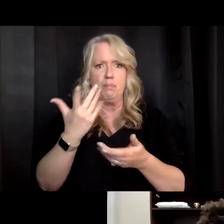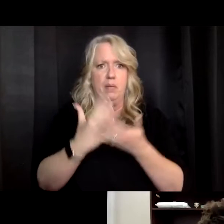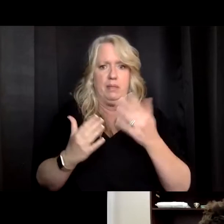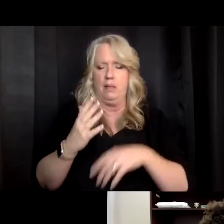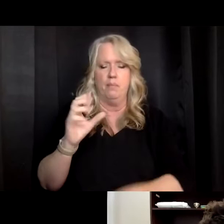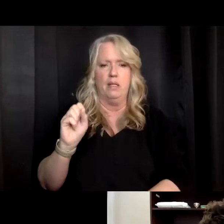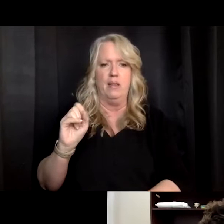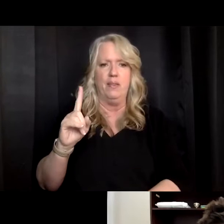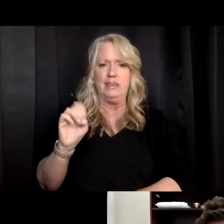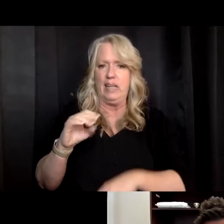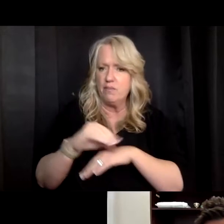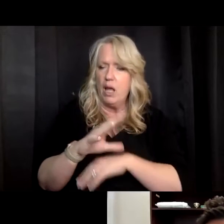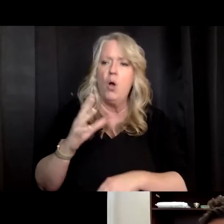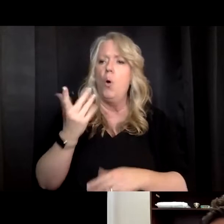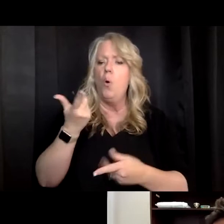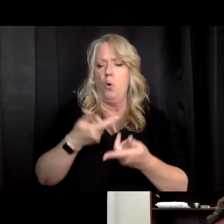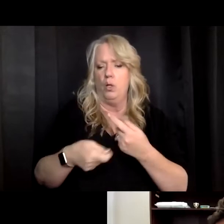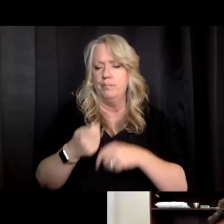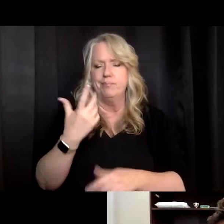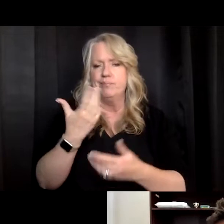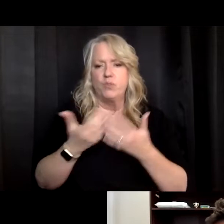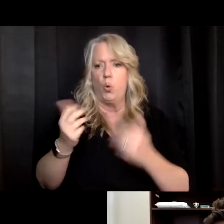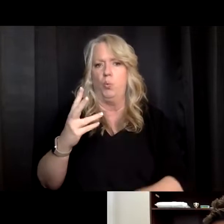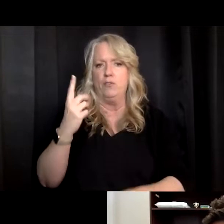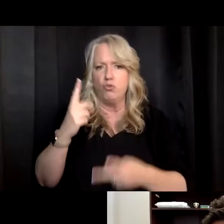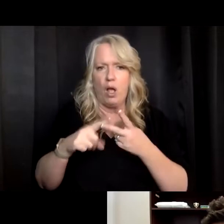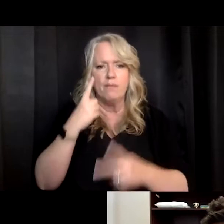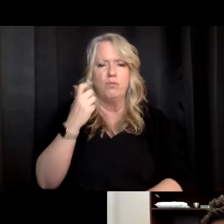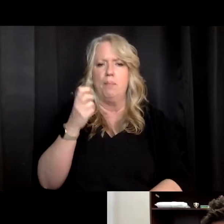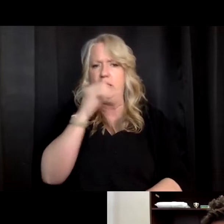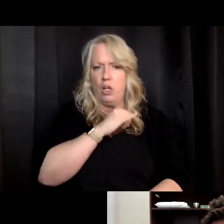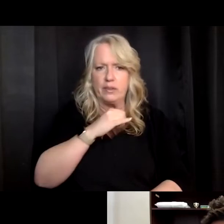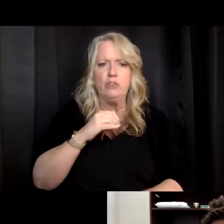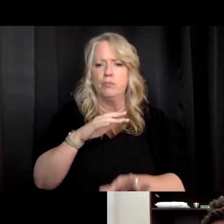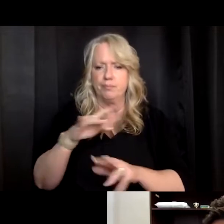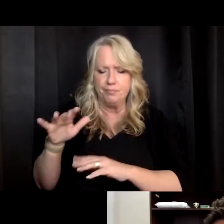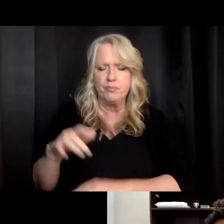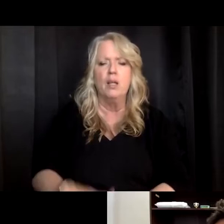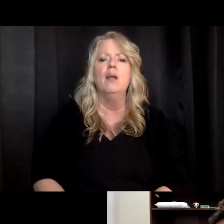CHALLENGES, SUBSTANCE ABUSE, WITHDRAW , MEDICATION SIDE EFFECT THEY'RE DEALING WITH, OR SUBSTANCE